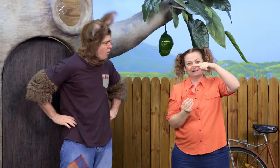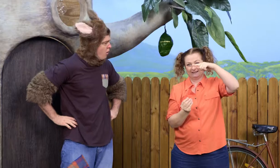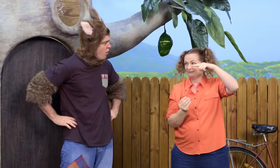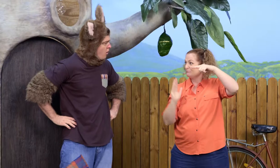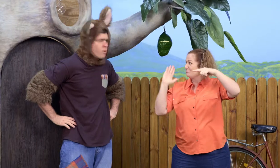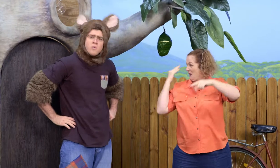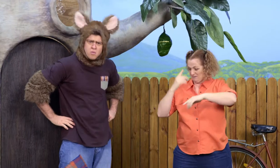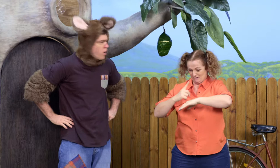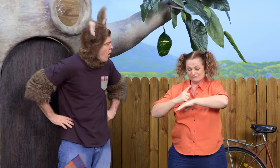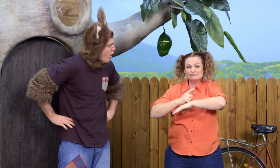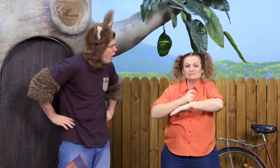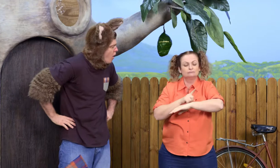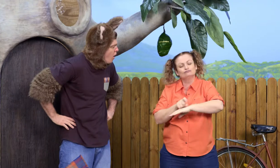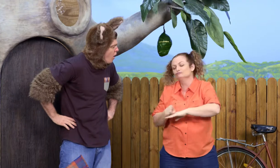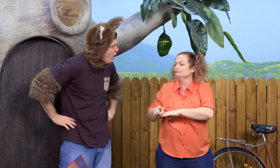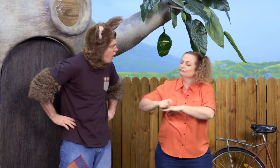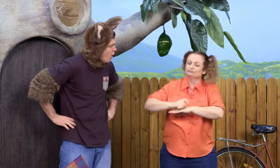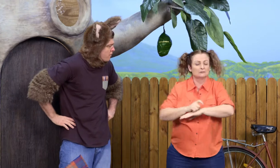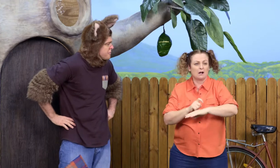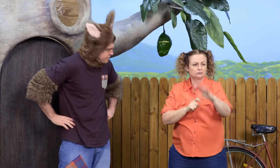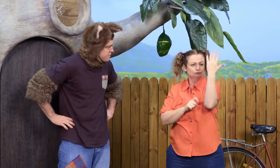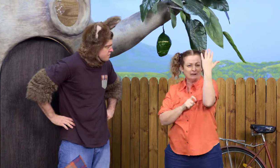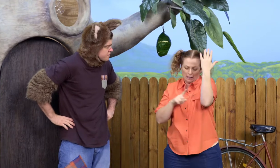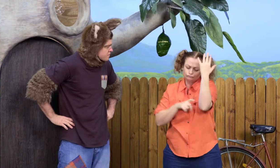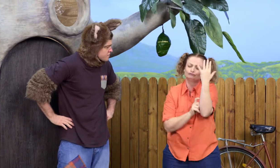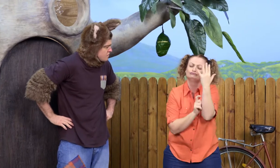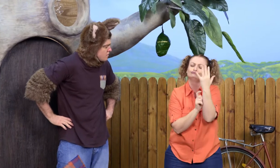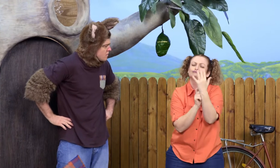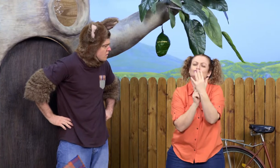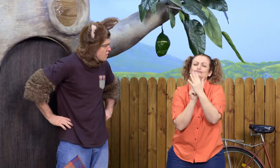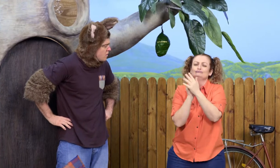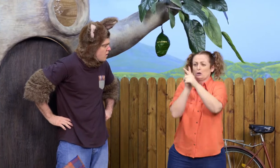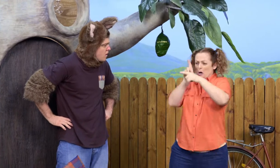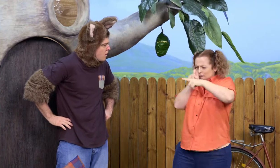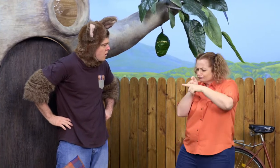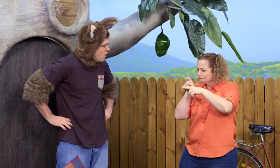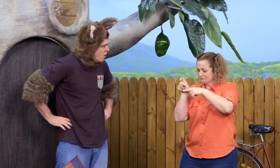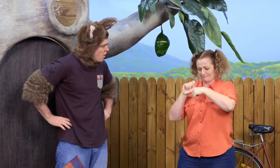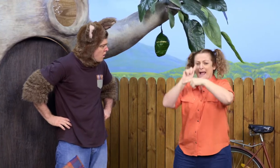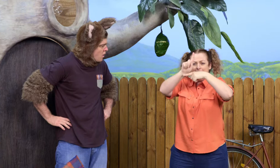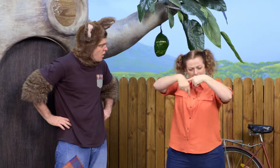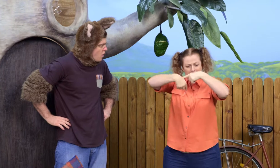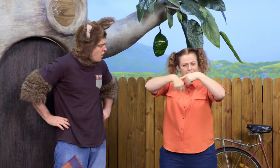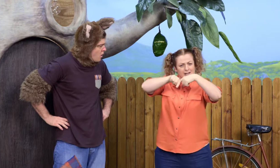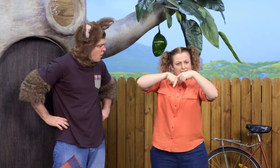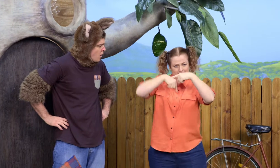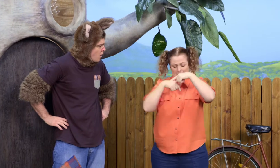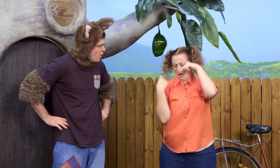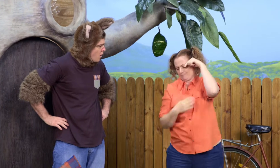Oh. A caterpillar has come along and climbed up your tree, along the branch,